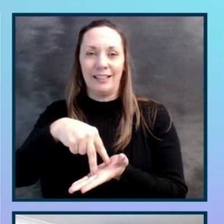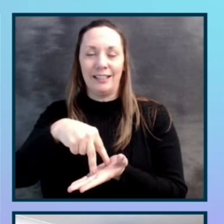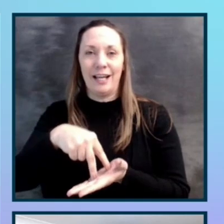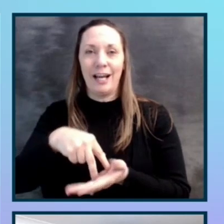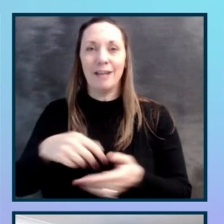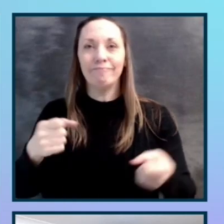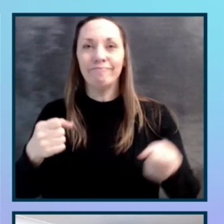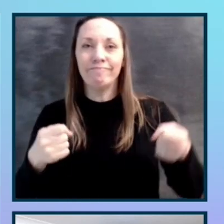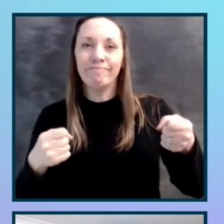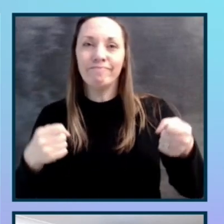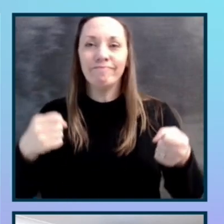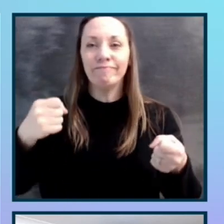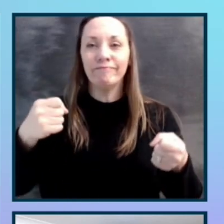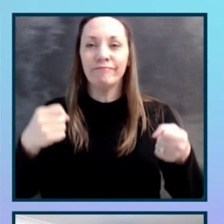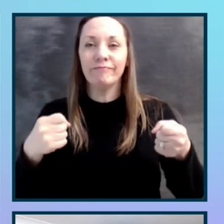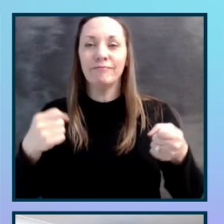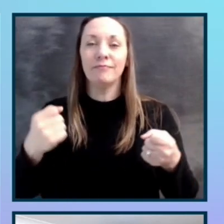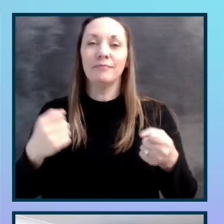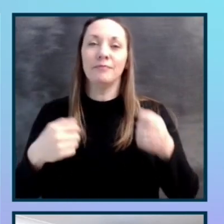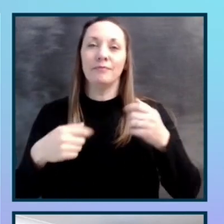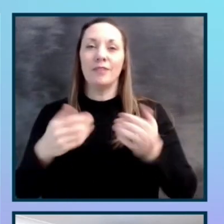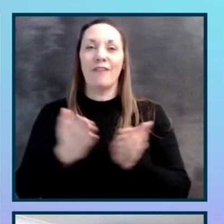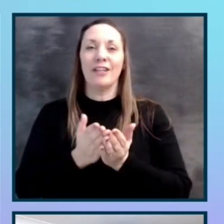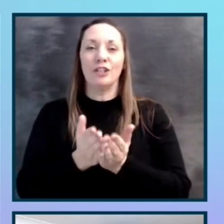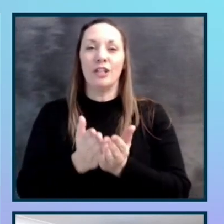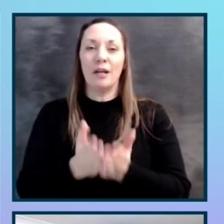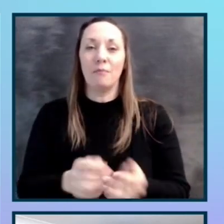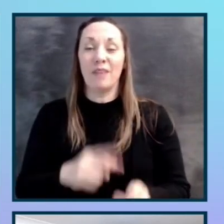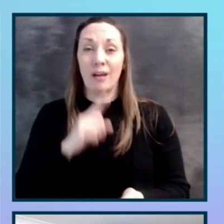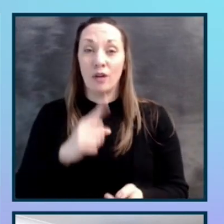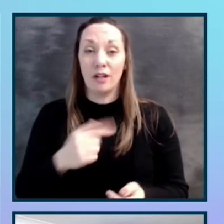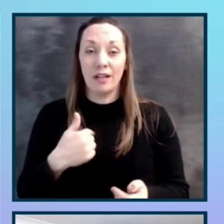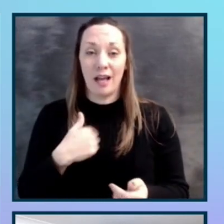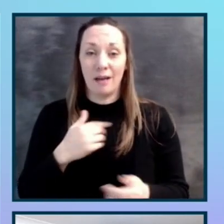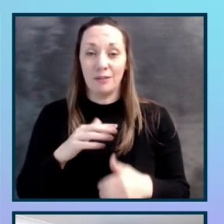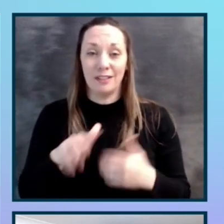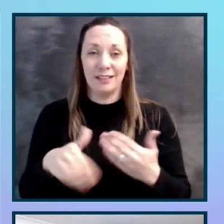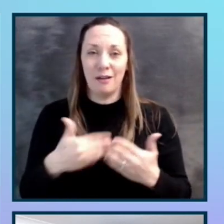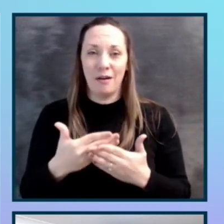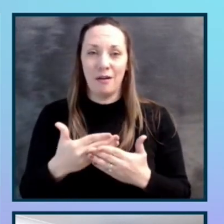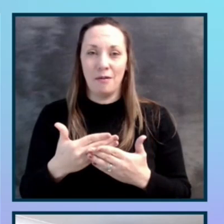of a ship and essentially, you know, I've in all my various costumes there.